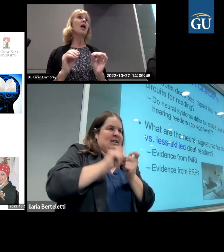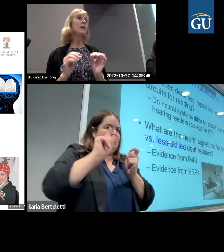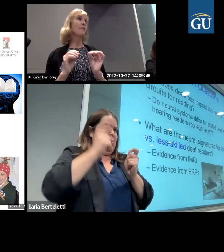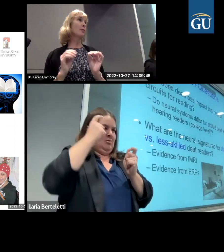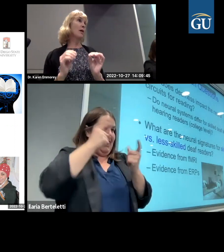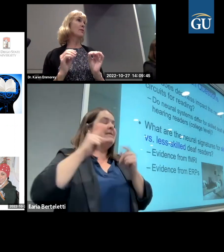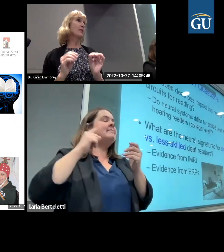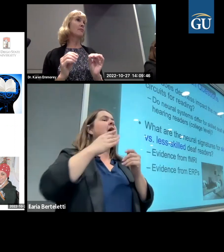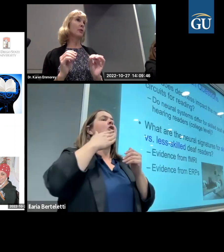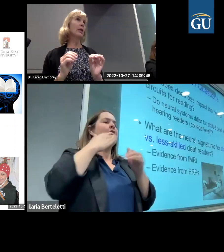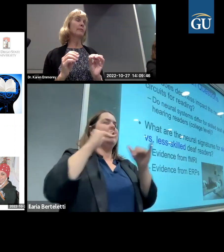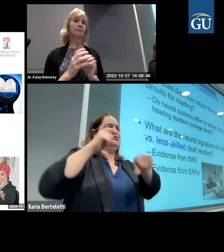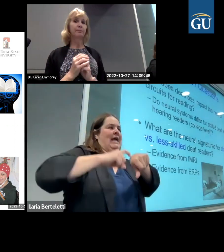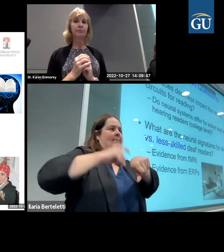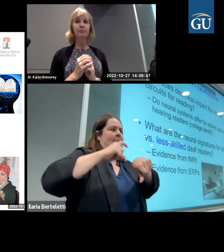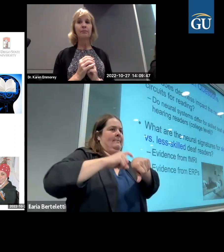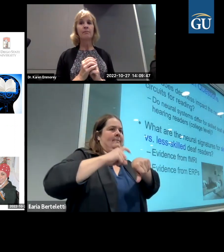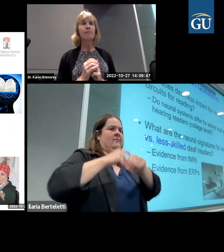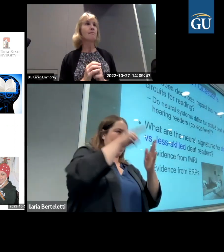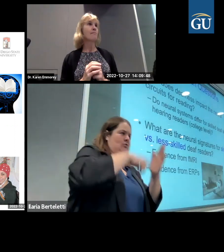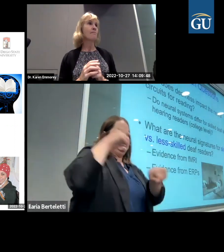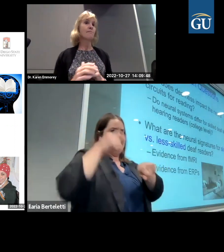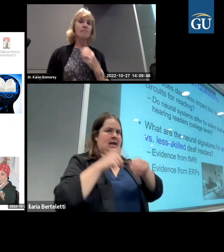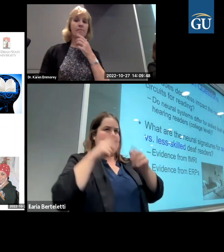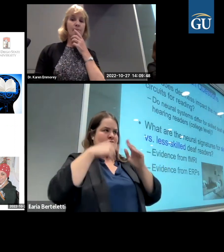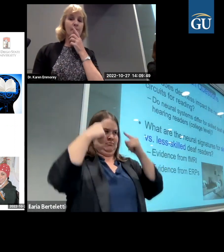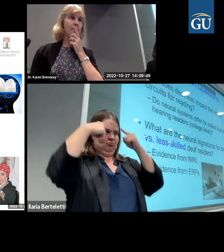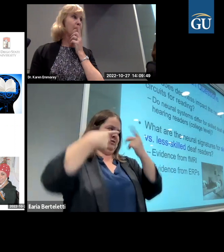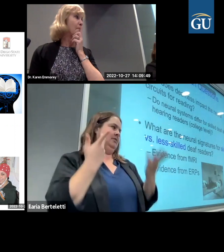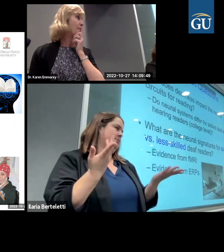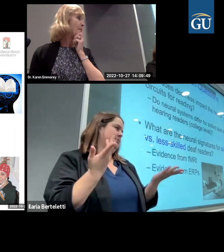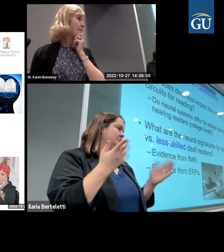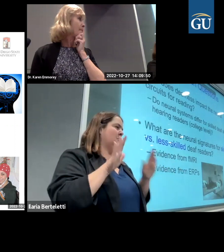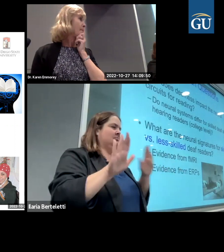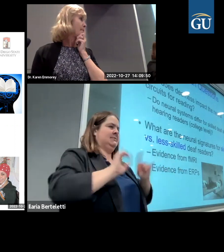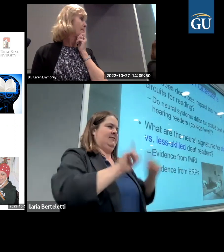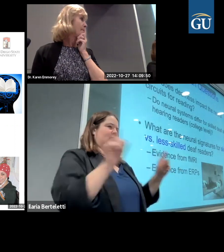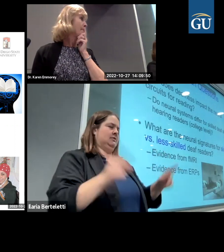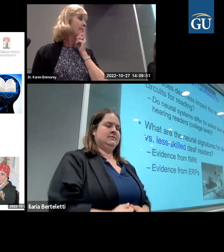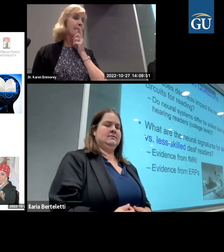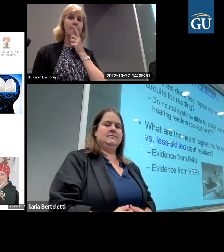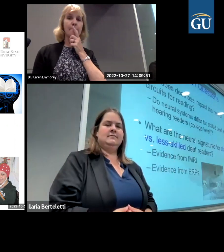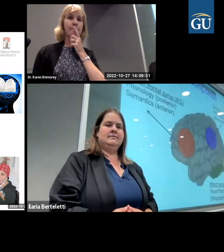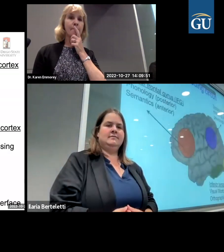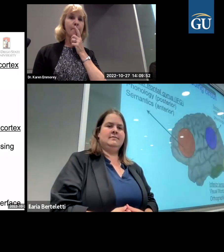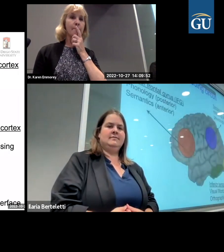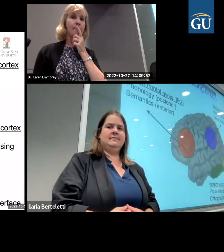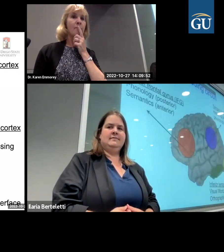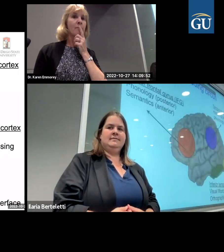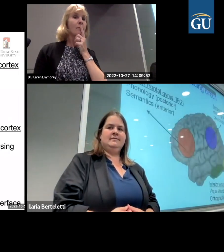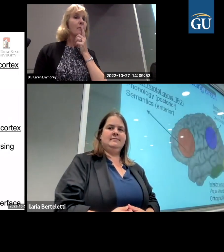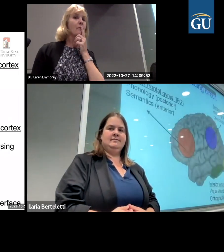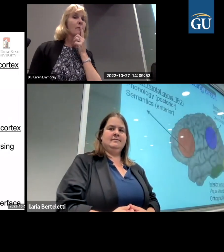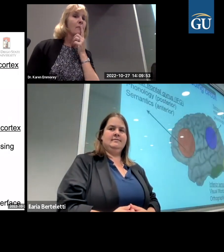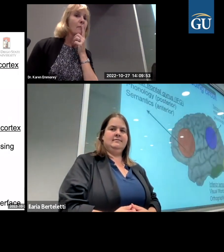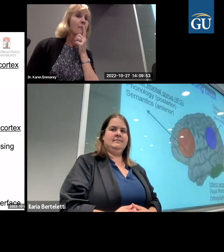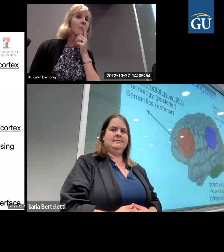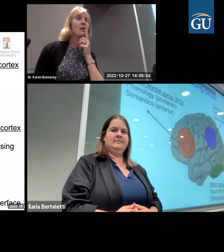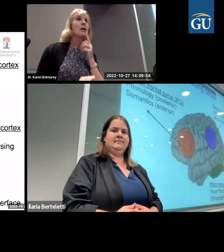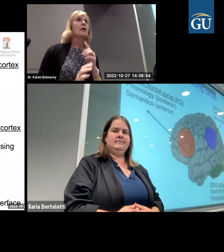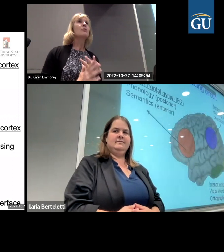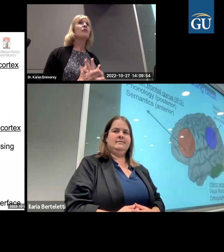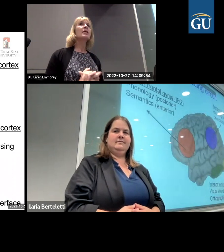So before I start it, it's just going to give you a rough kind of roadmap to the regions that we know from hearing leaders um uh regions of the brain that are involved in the meeting.